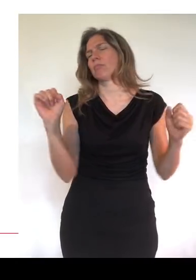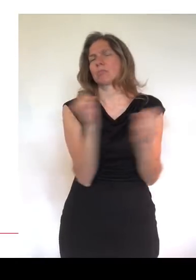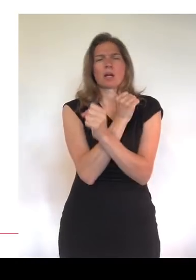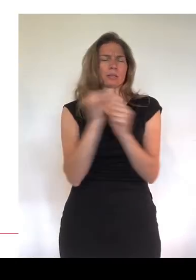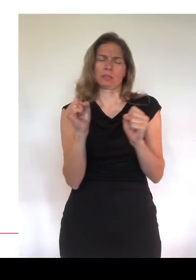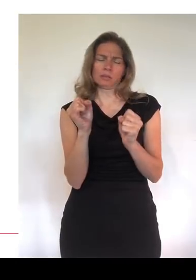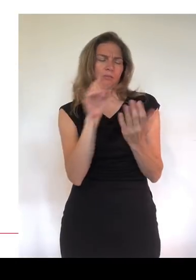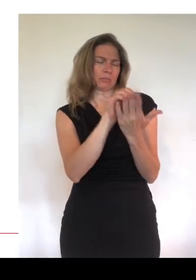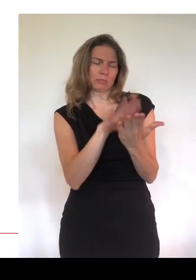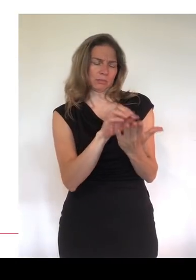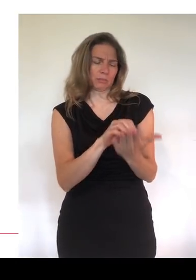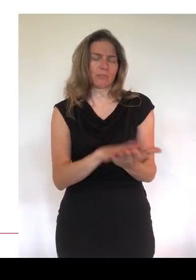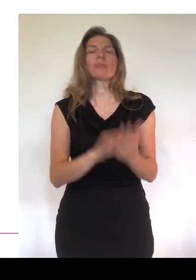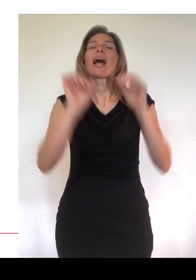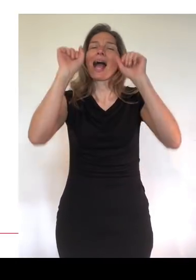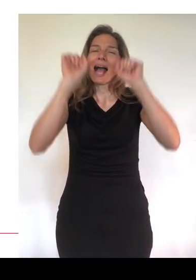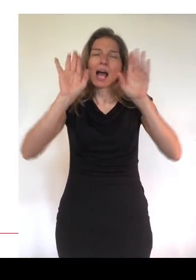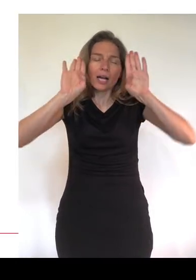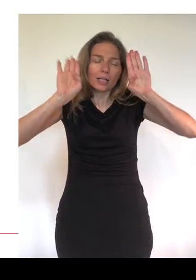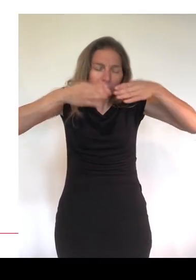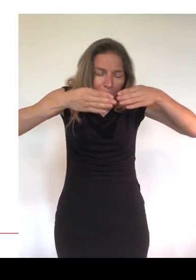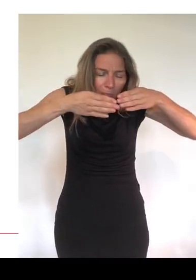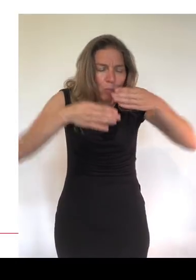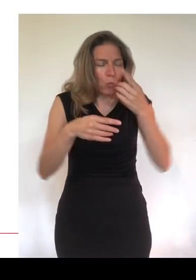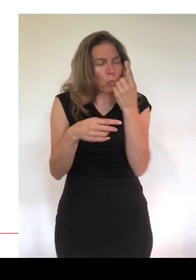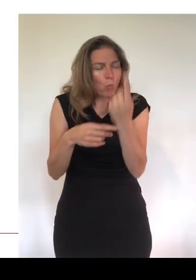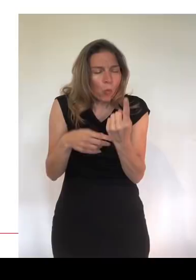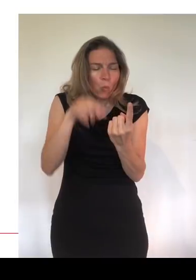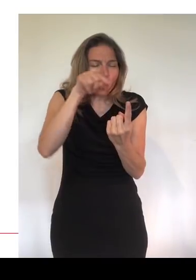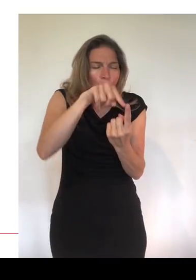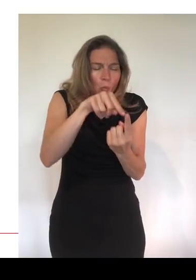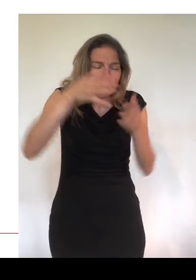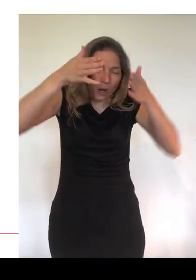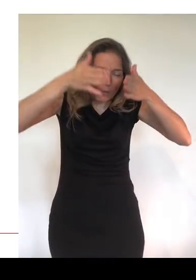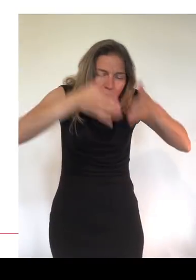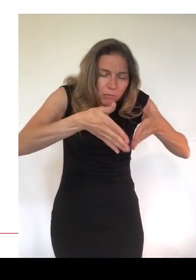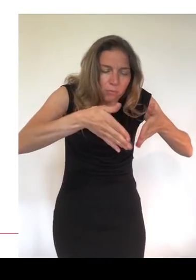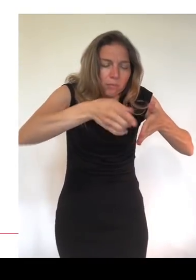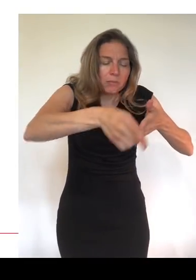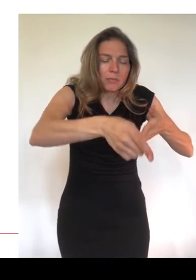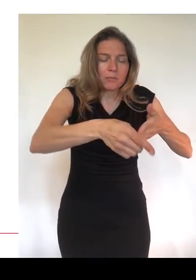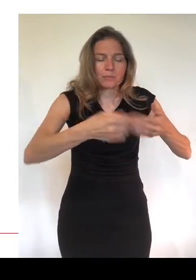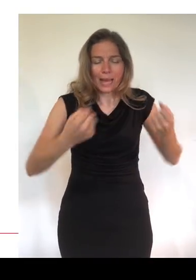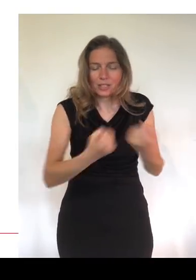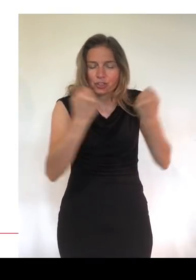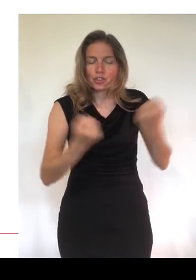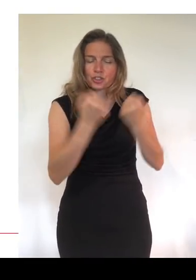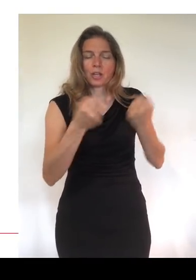monitoring and as a contribution rather than less passive informed and